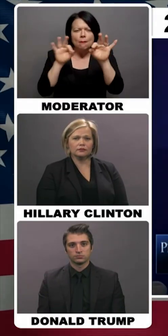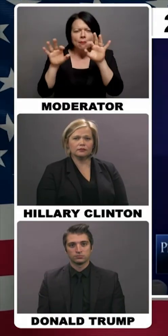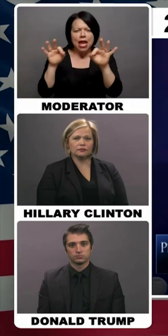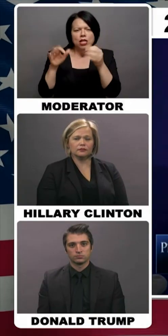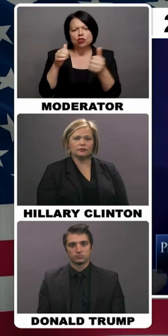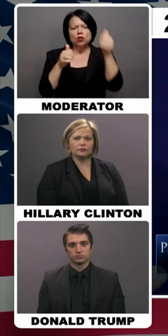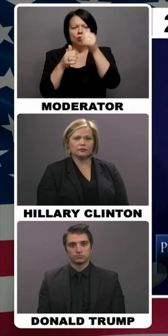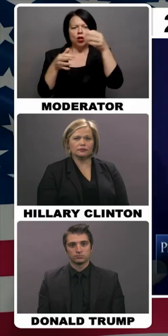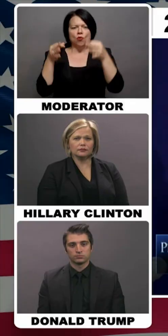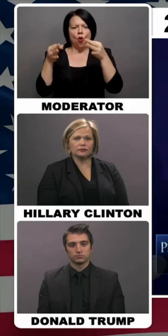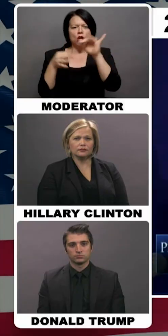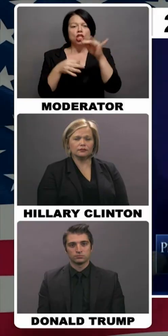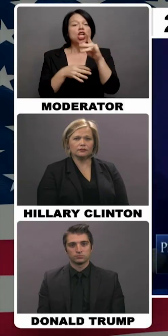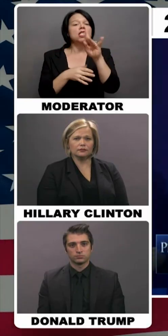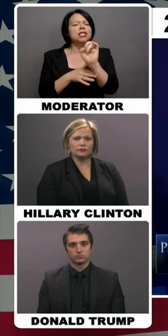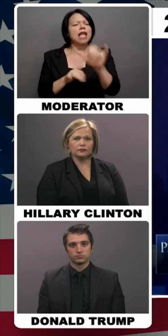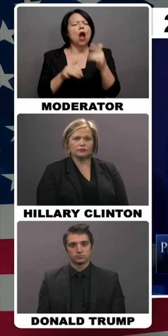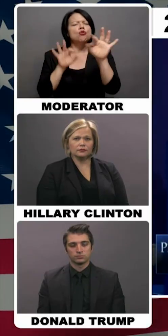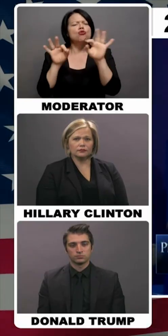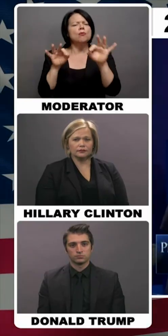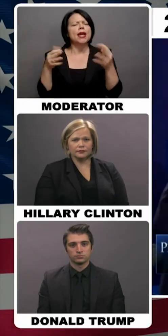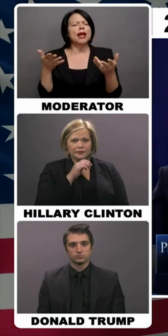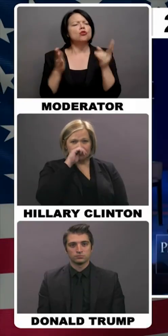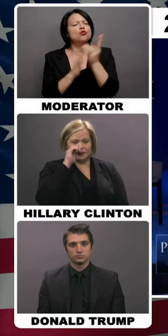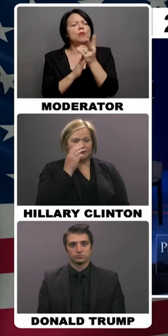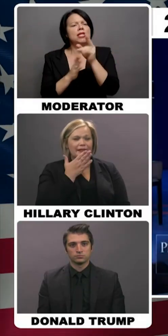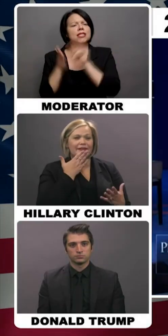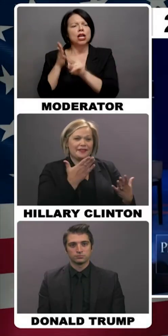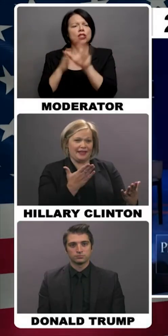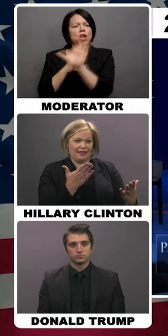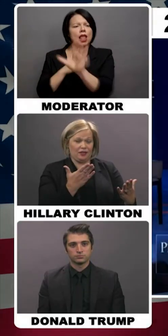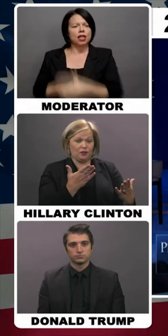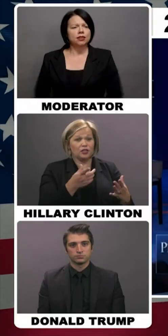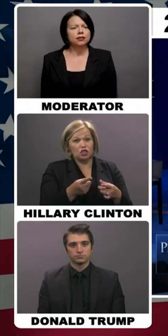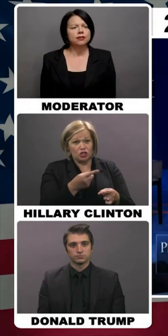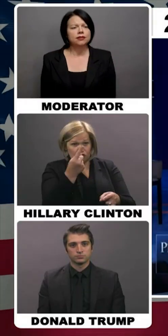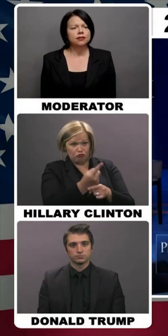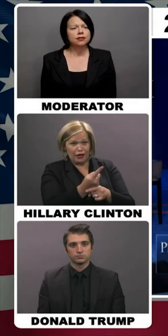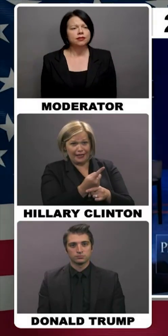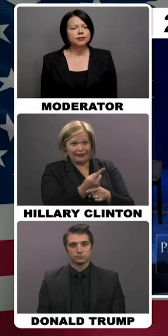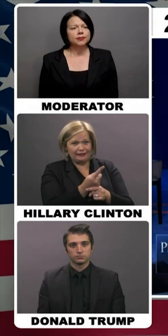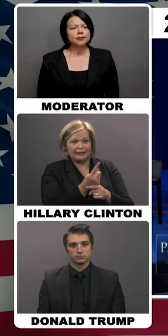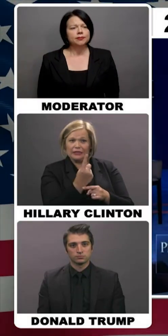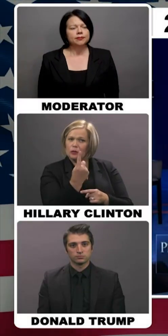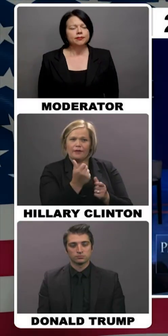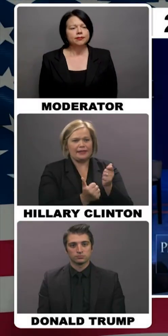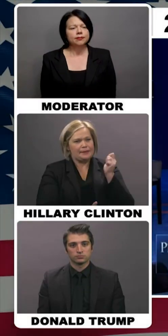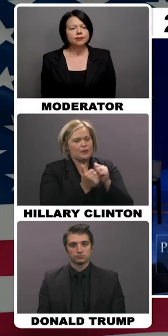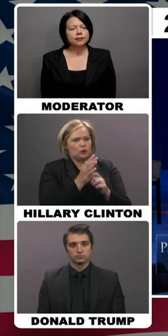We begin with your two minutes. Secretary Clinton. Thank you. Well, you're right. This is one of the most important, uh, issues in this election.